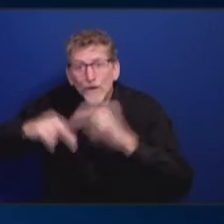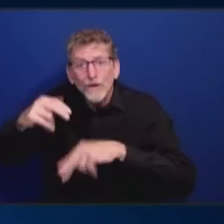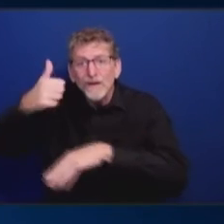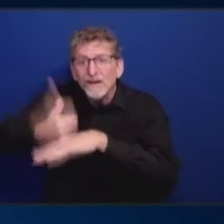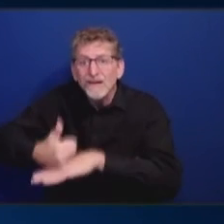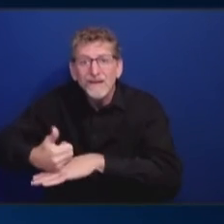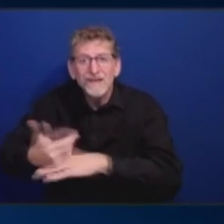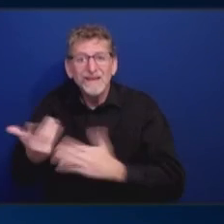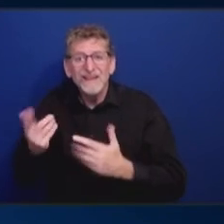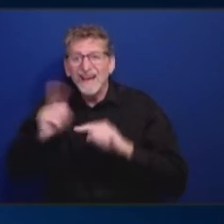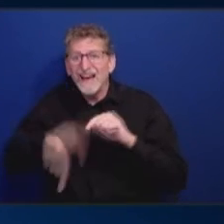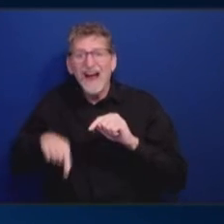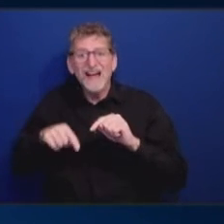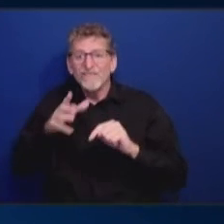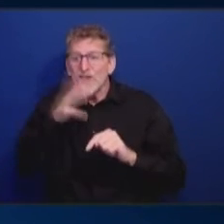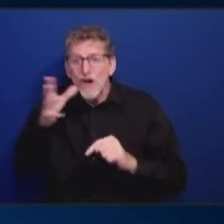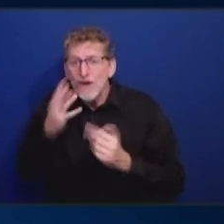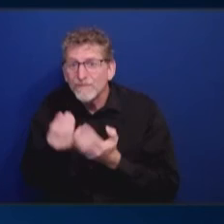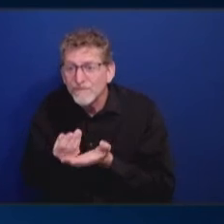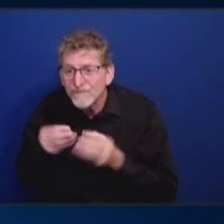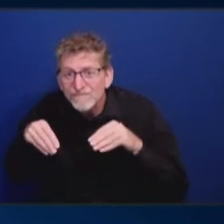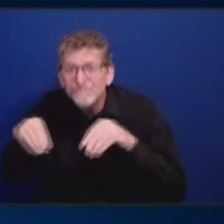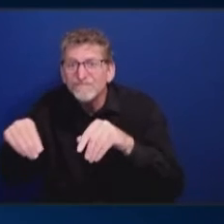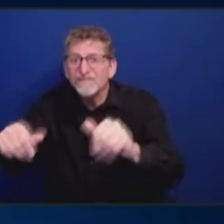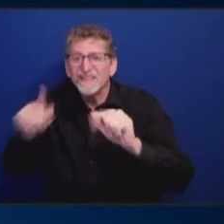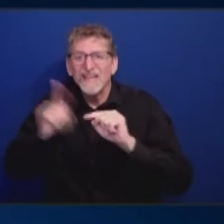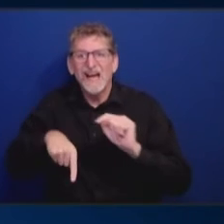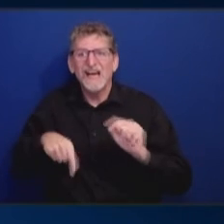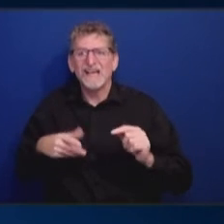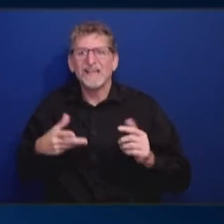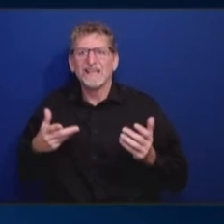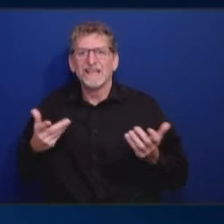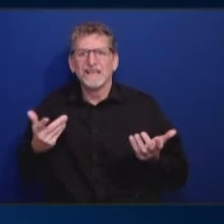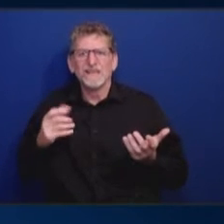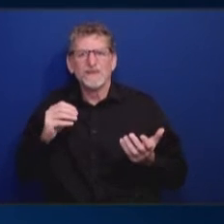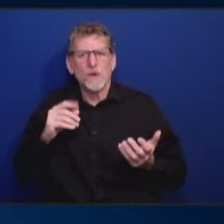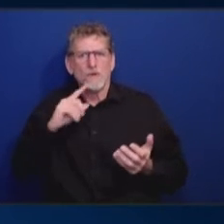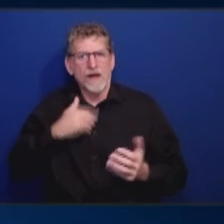And, of course, these are impacts that are most devastating in low lying island states,